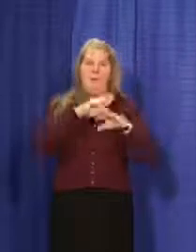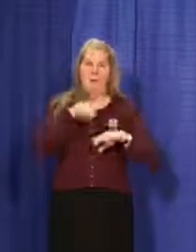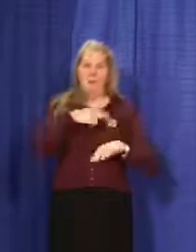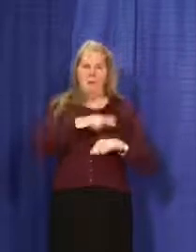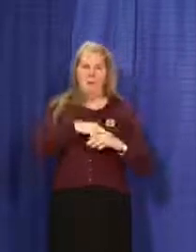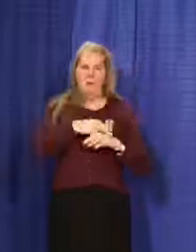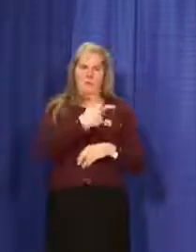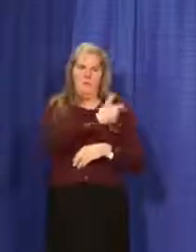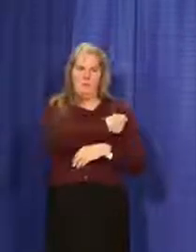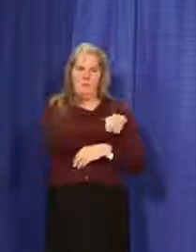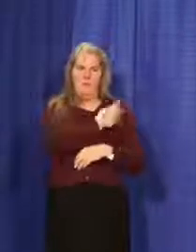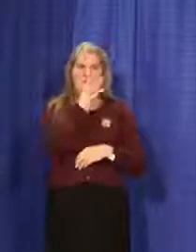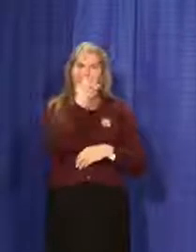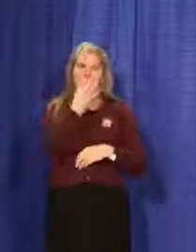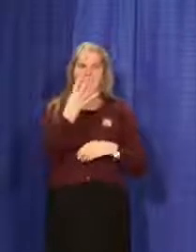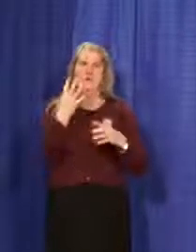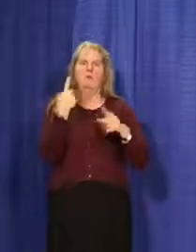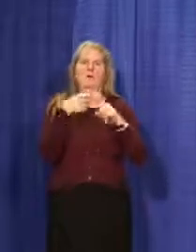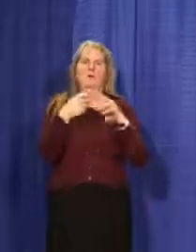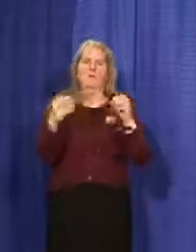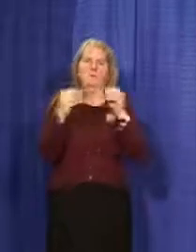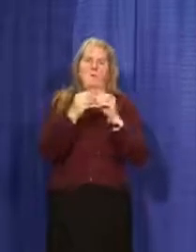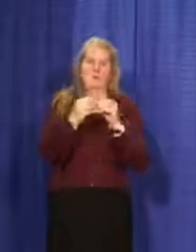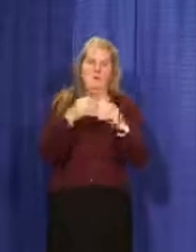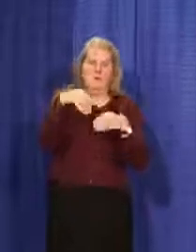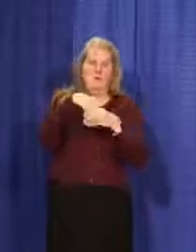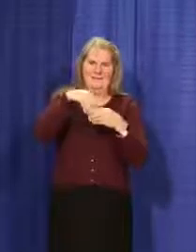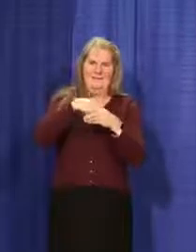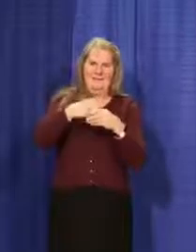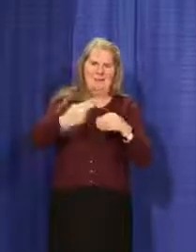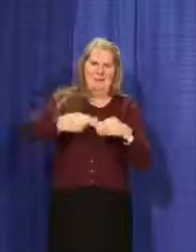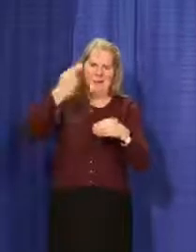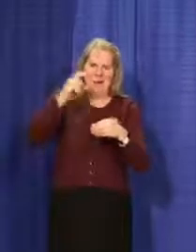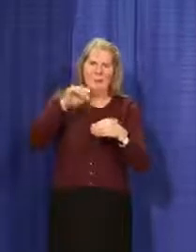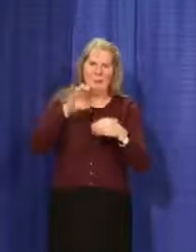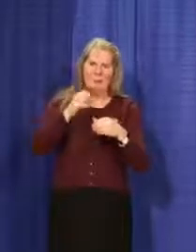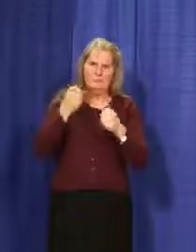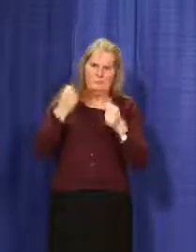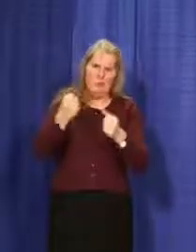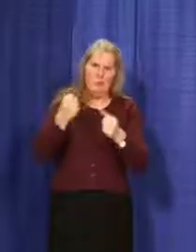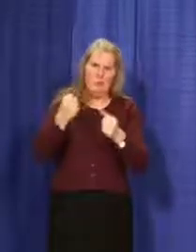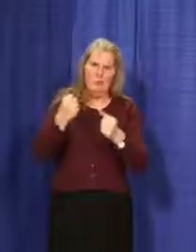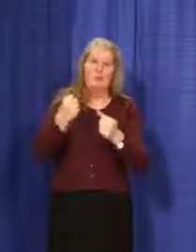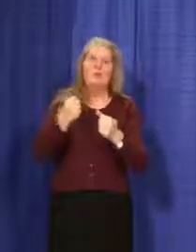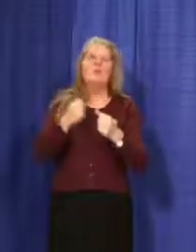antigen than the regular dose.